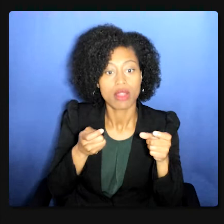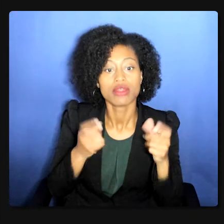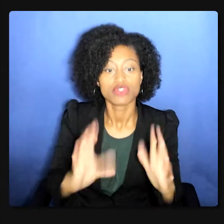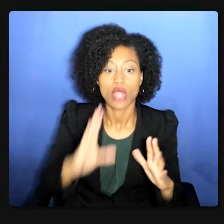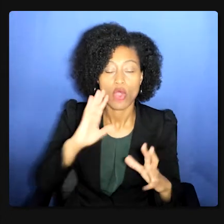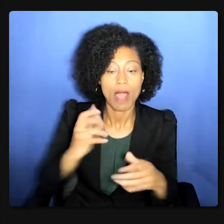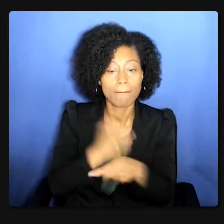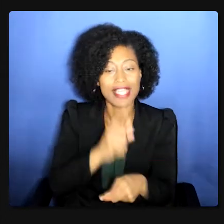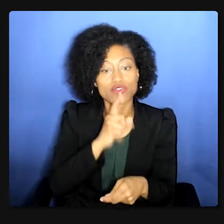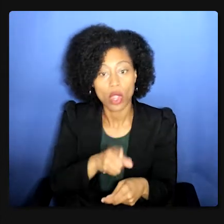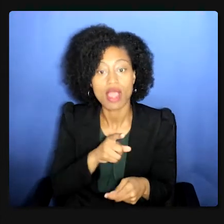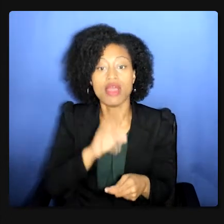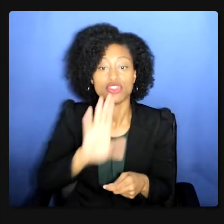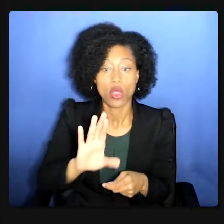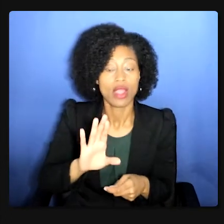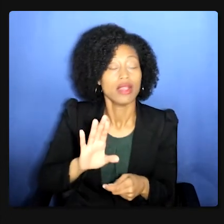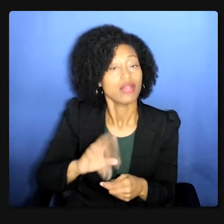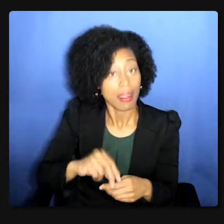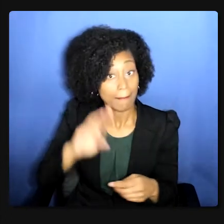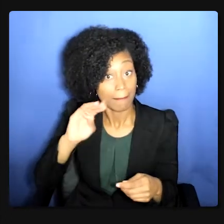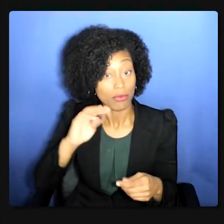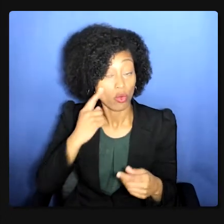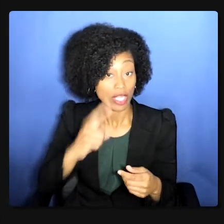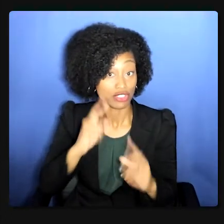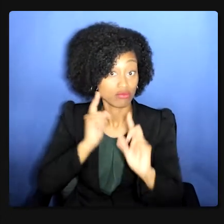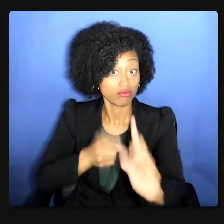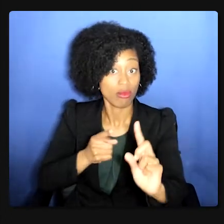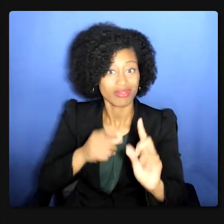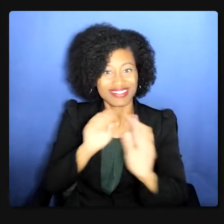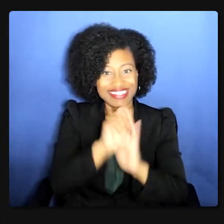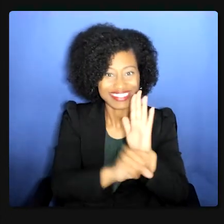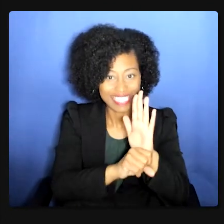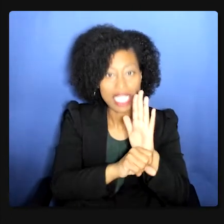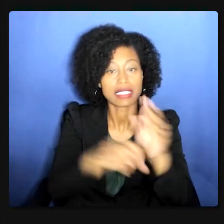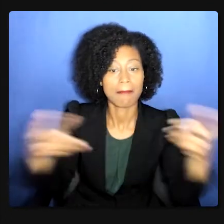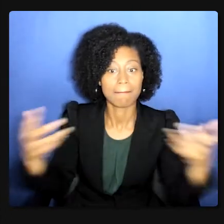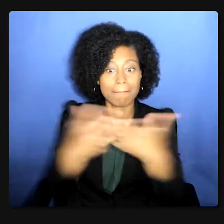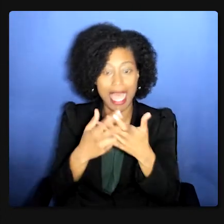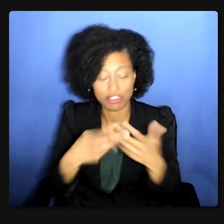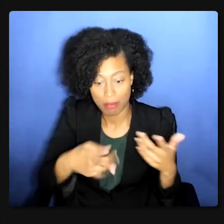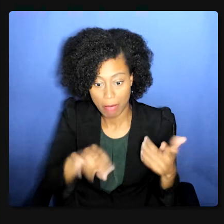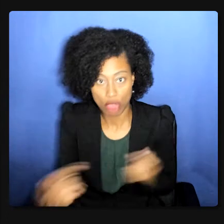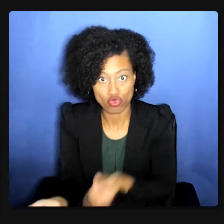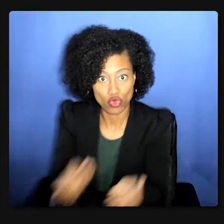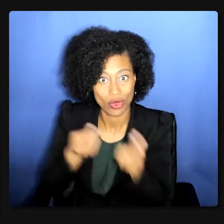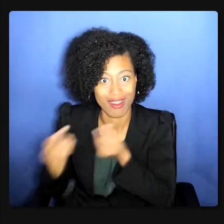to make sure that the world state matches the desired state. So what is... In the Kubernetes literature,